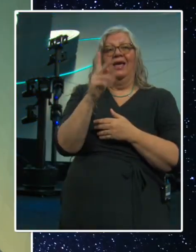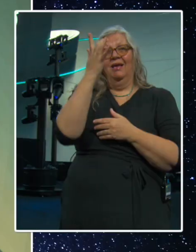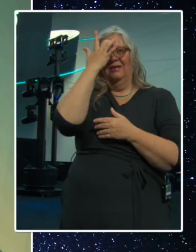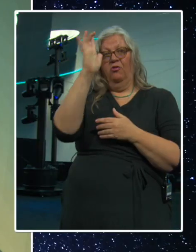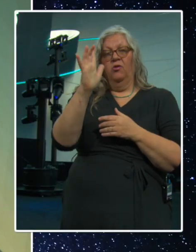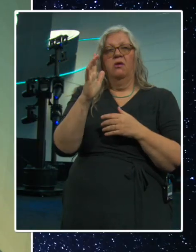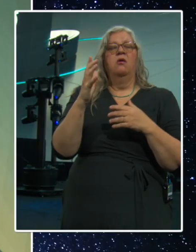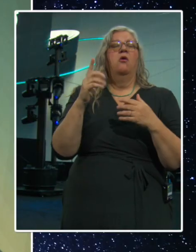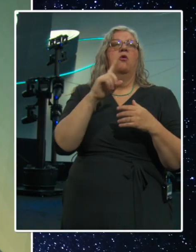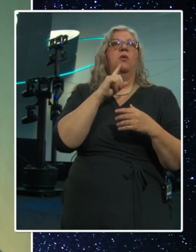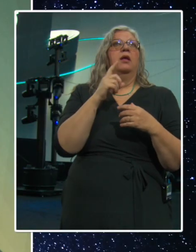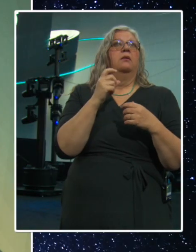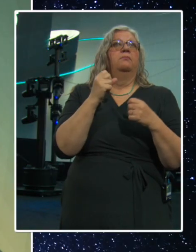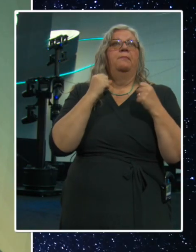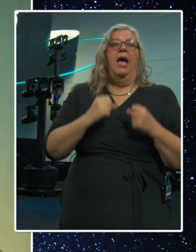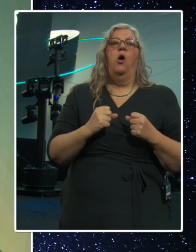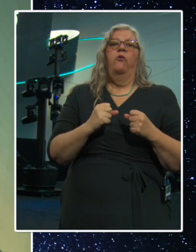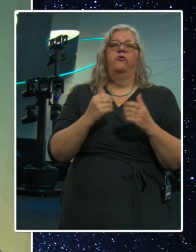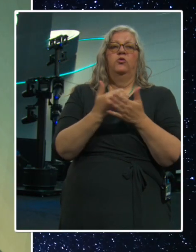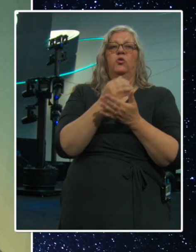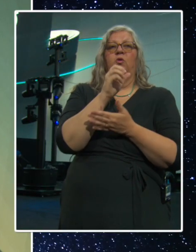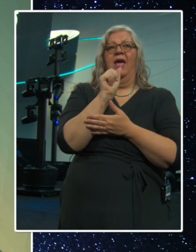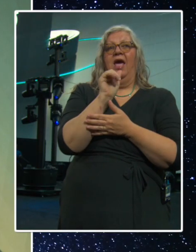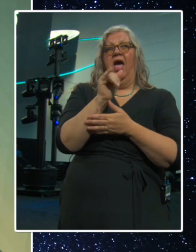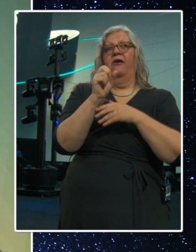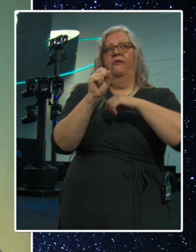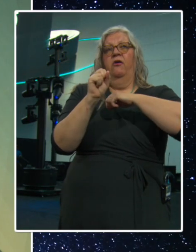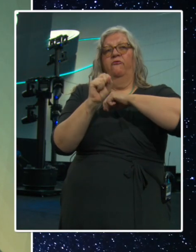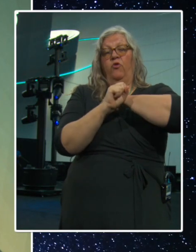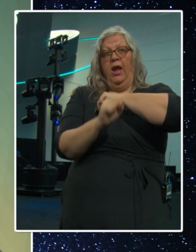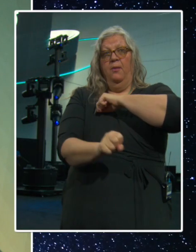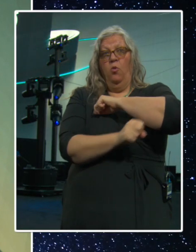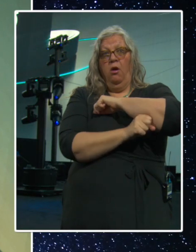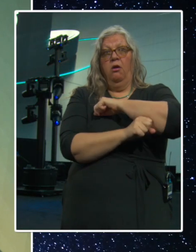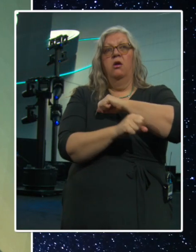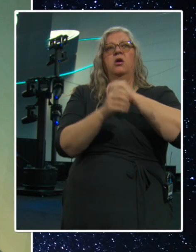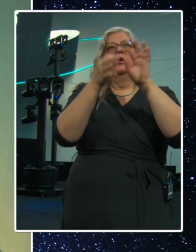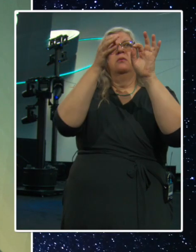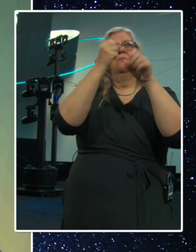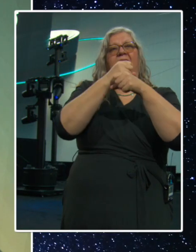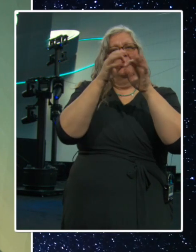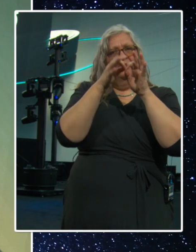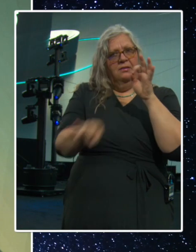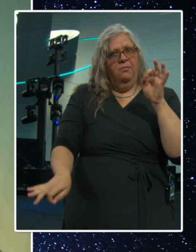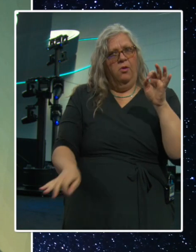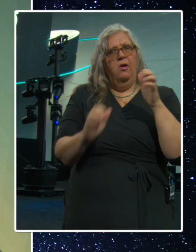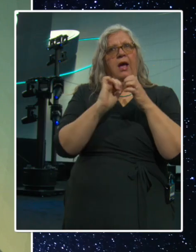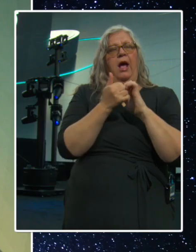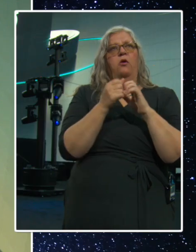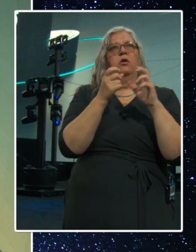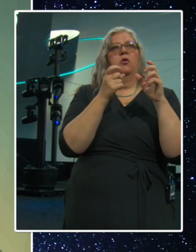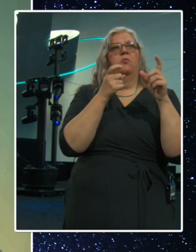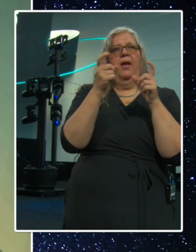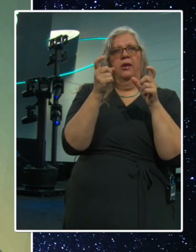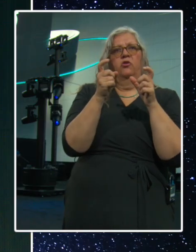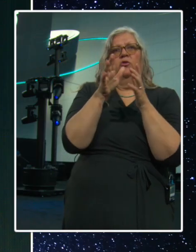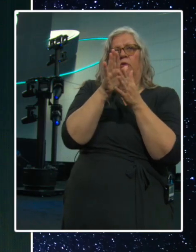a powerful new agentic AI framework designed to dramatically simplify how you manage and run IT.